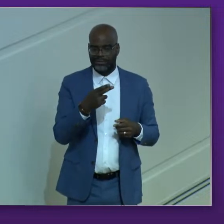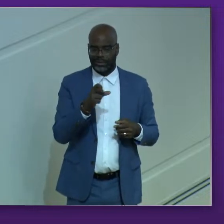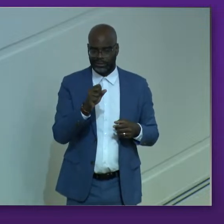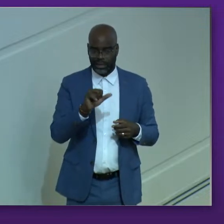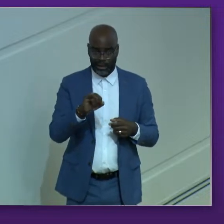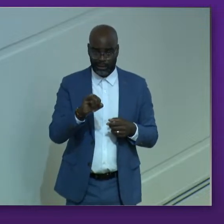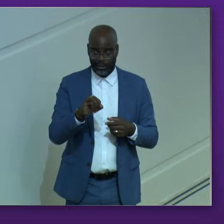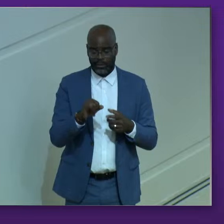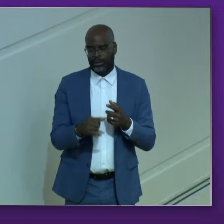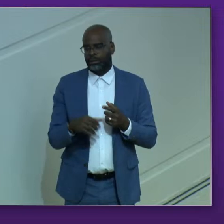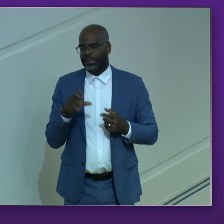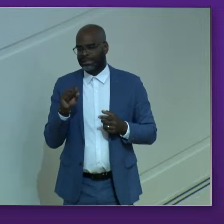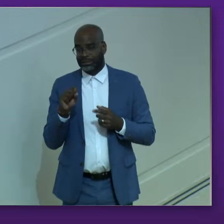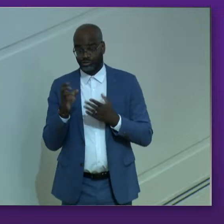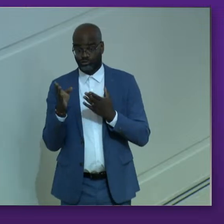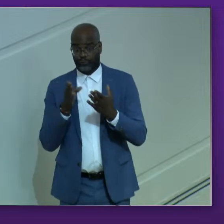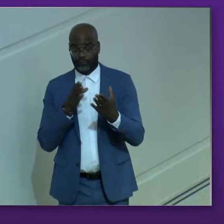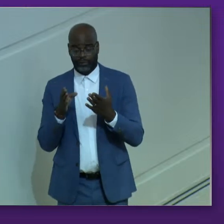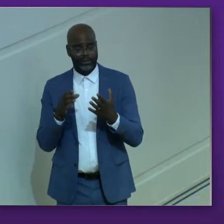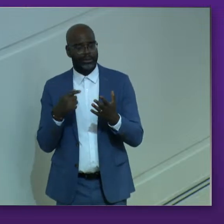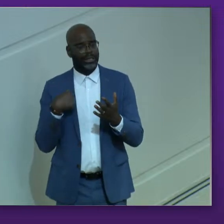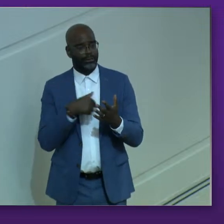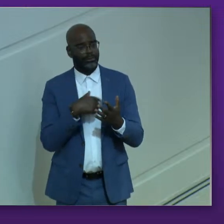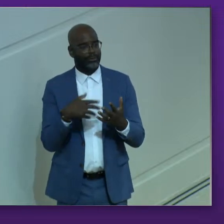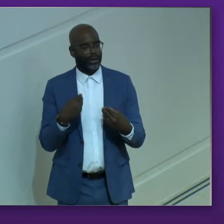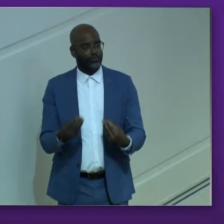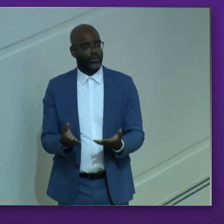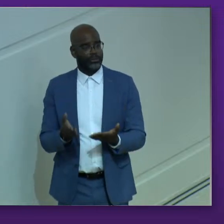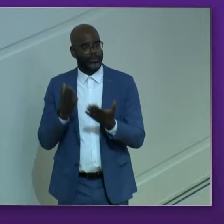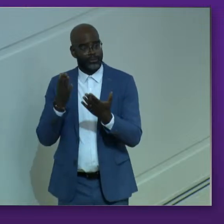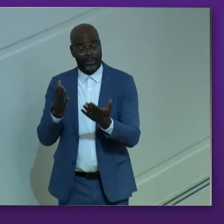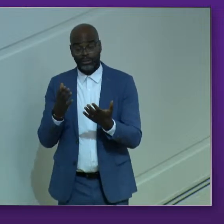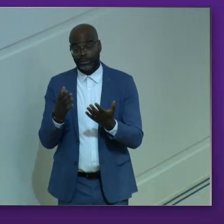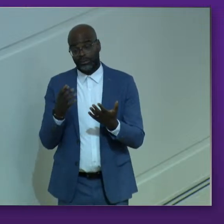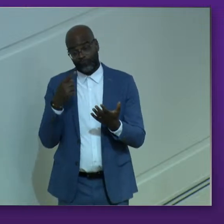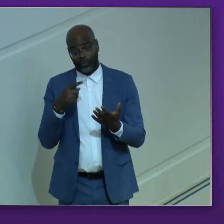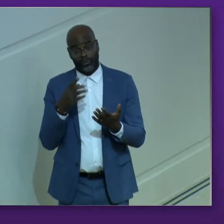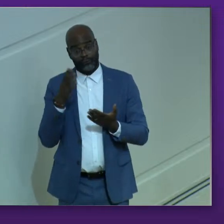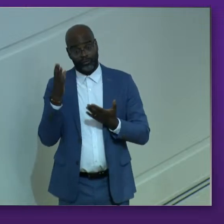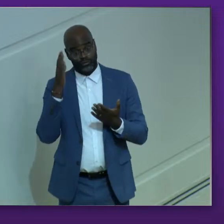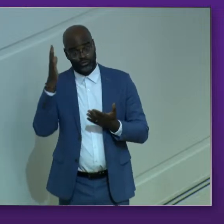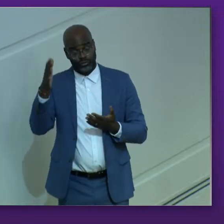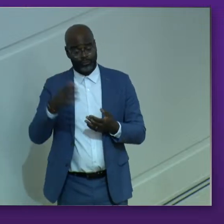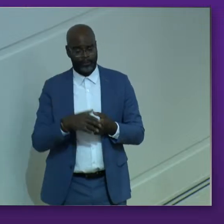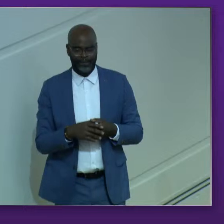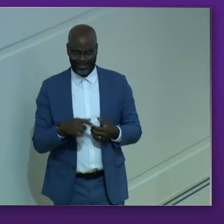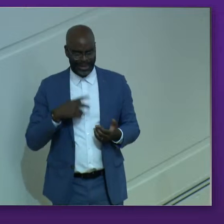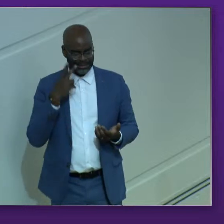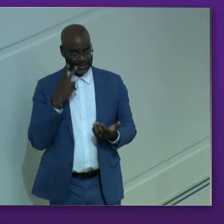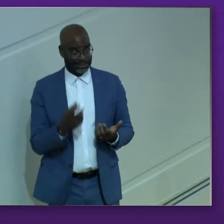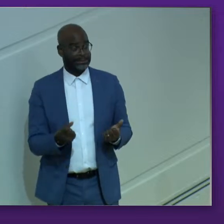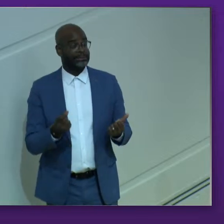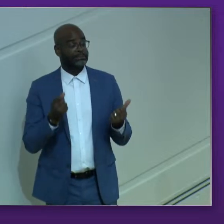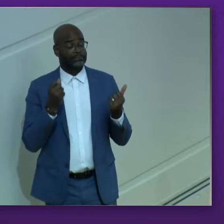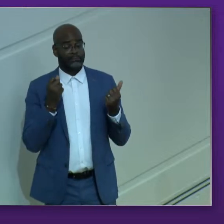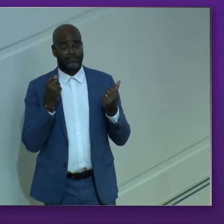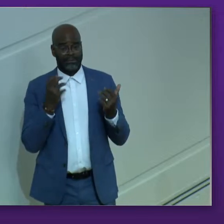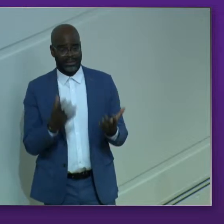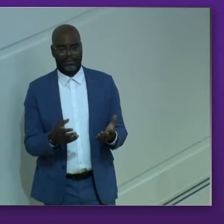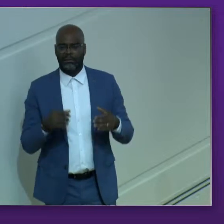WILLIAMS APPOINTED THE TASK FORCE WHICH DEVELOPED A DETAILED REPORT FOCUSED ON THE EXPENSE OF THE SPANISH STUDENTS